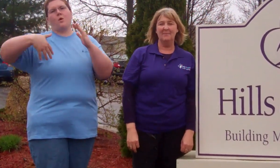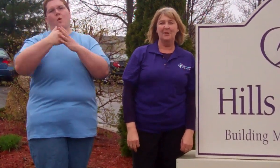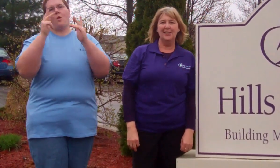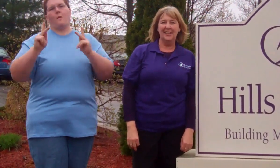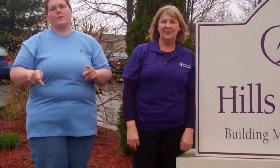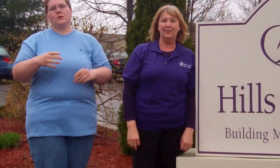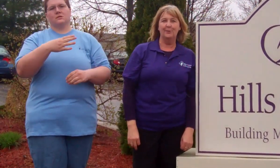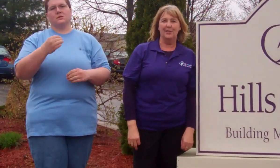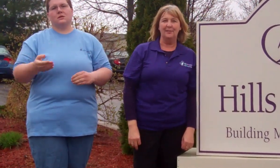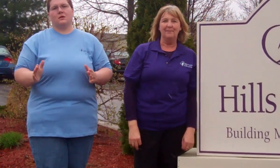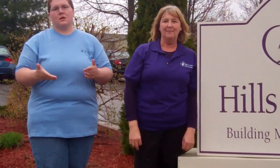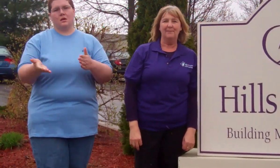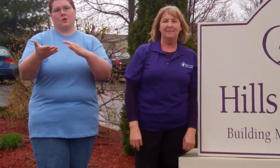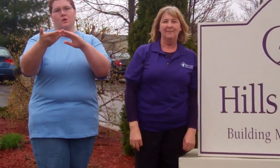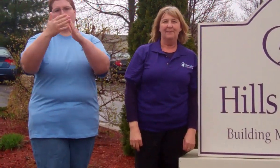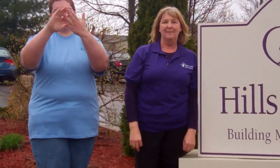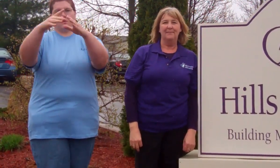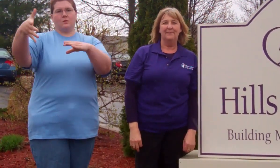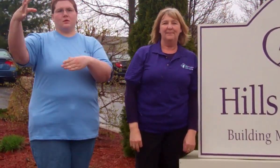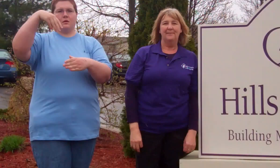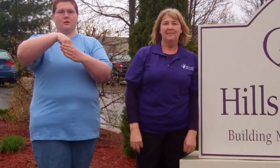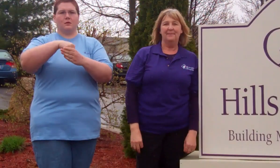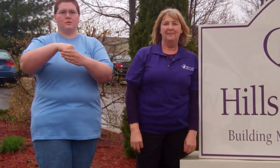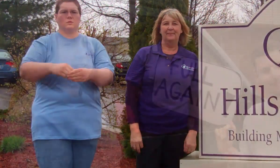community inclusion